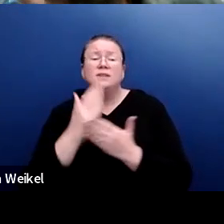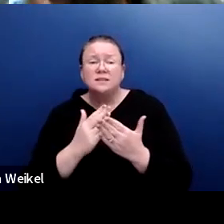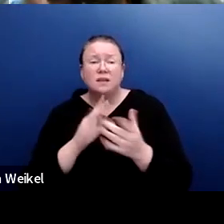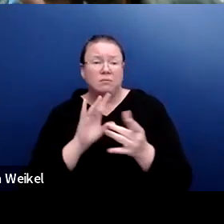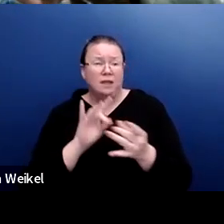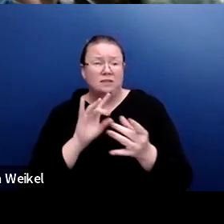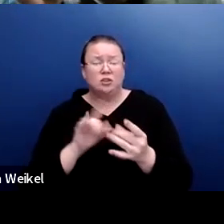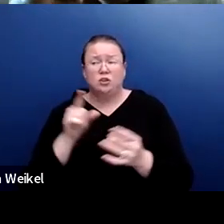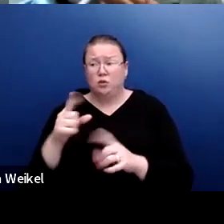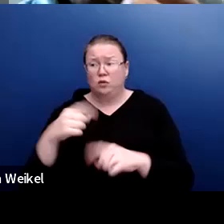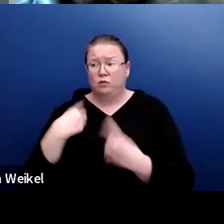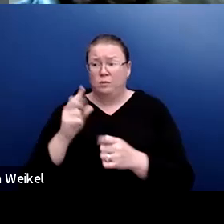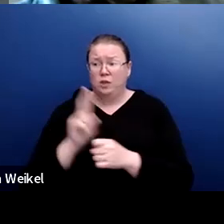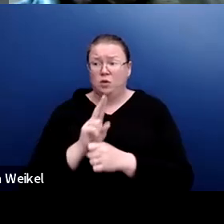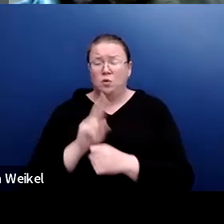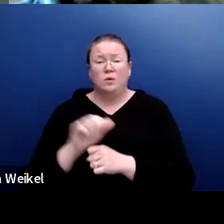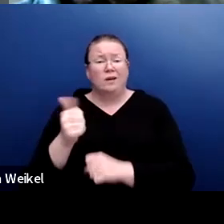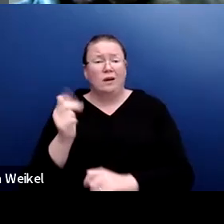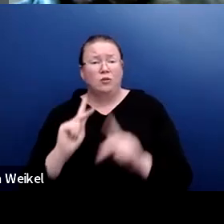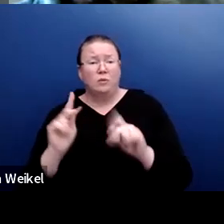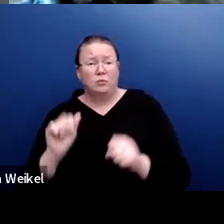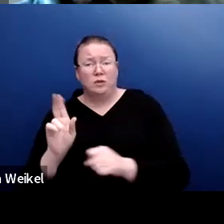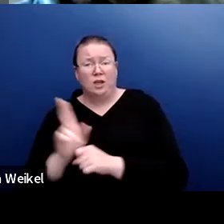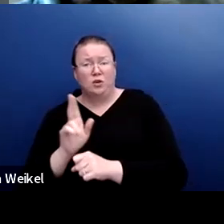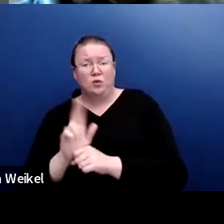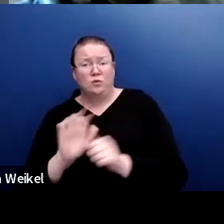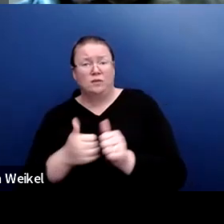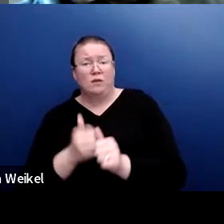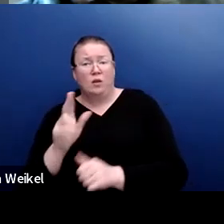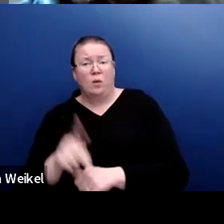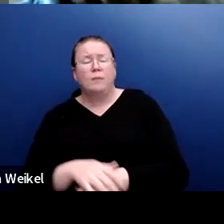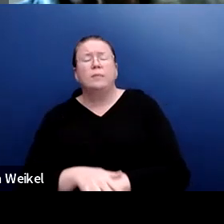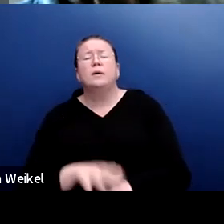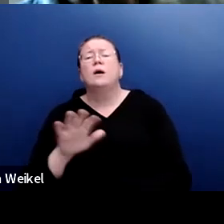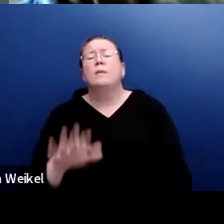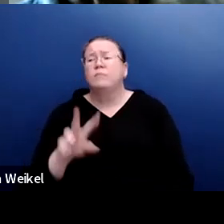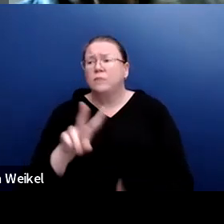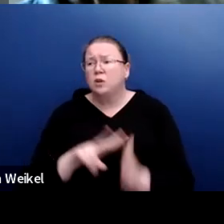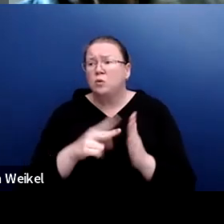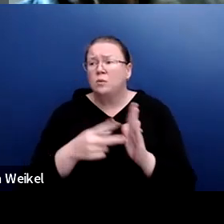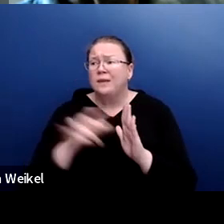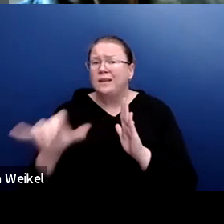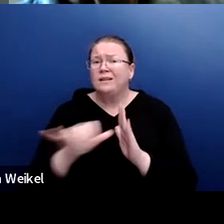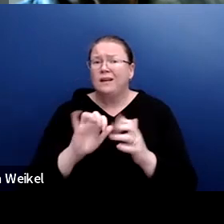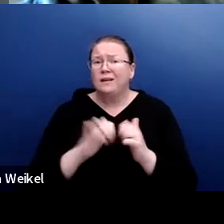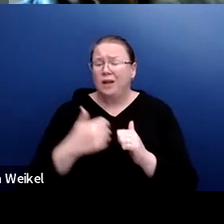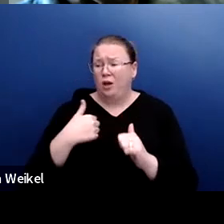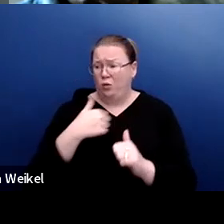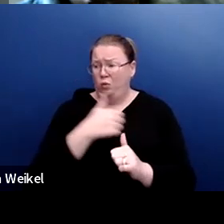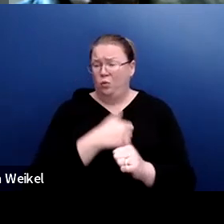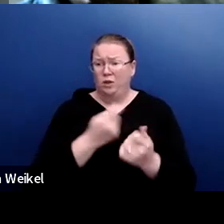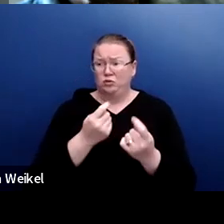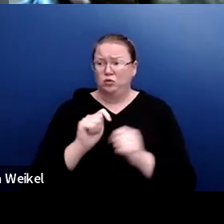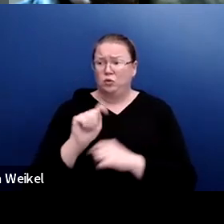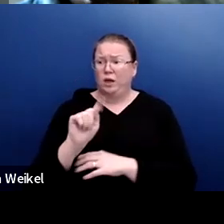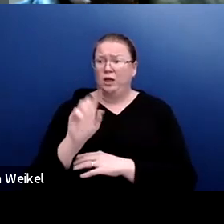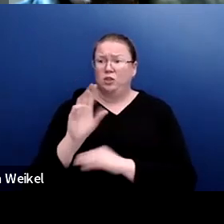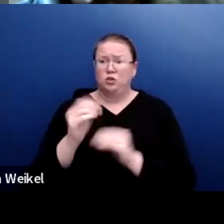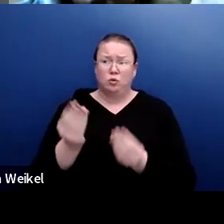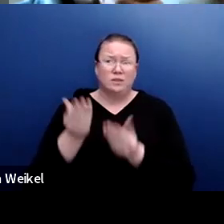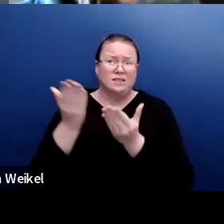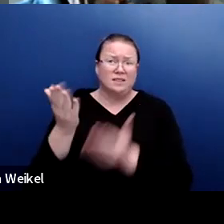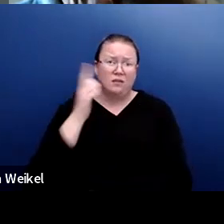that in Utah they just got an okay for the legislature for all six I'm economic centers in Utah for ongoing funding that will include a new minimum $15 an hour for the new hires and possibly raising for existing employees. Amy, that is great and I don't know if you would be willing